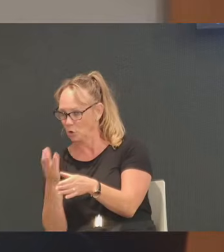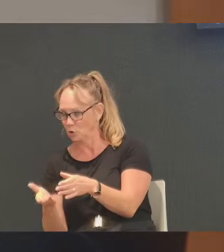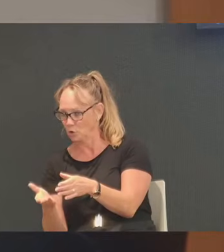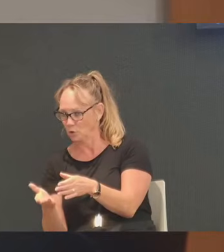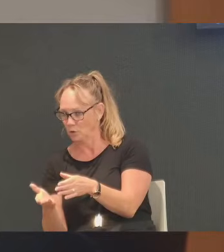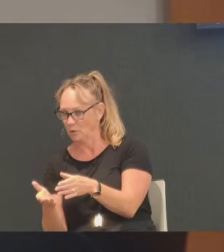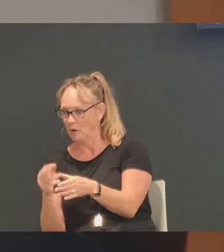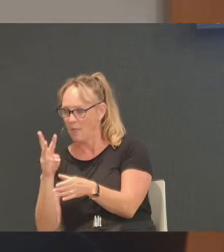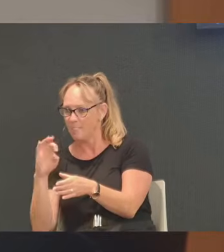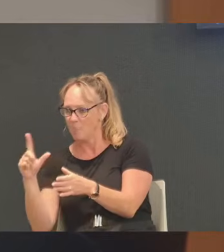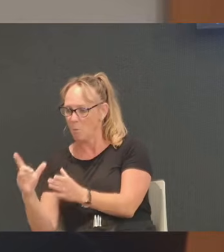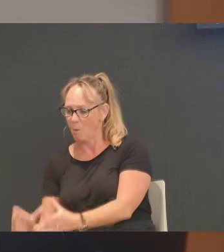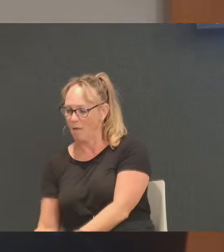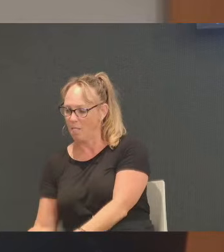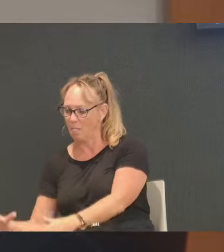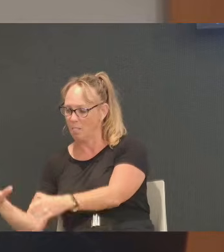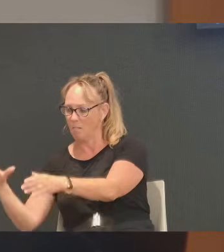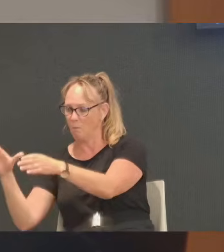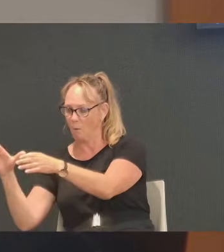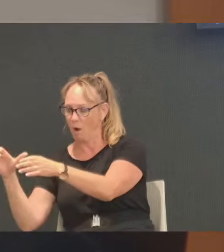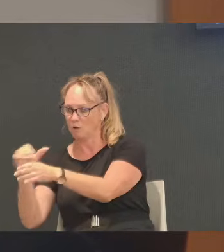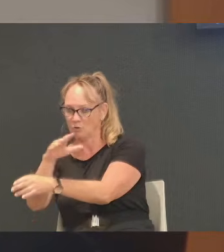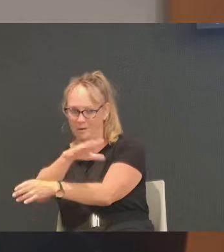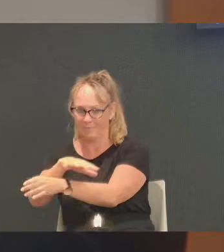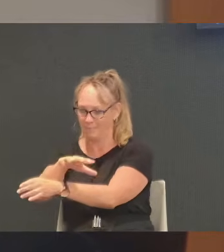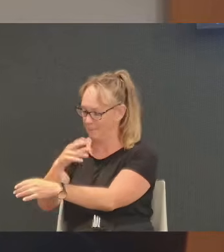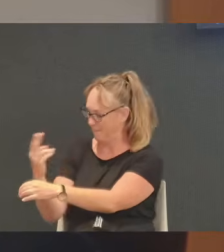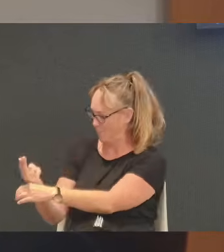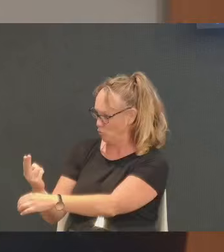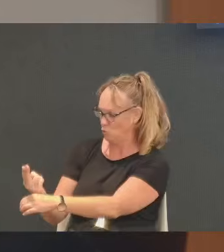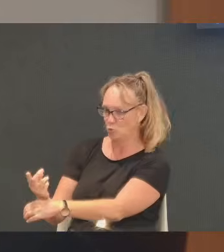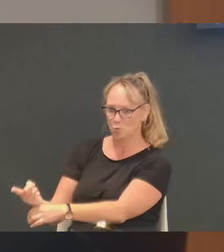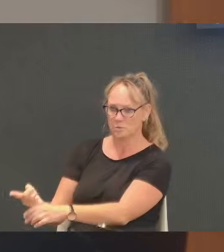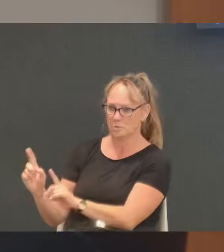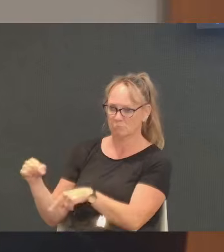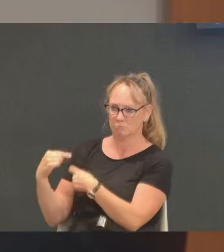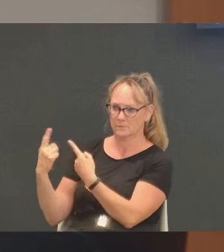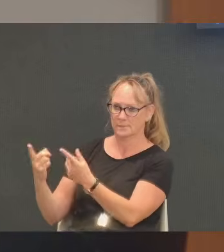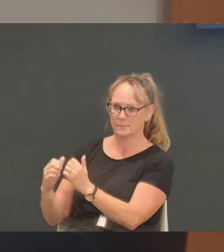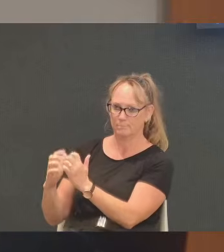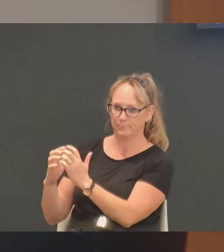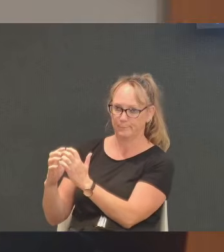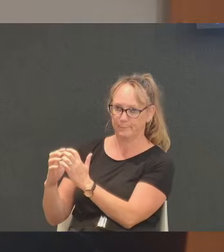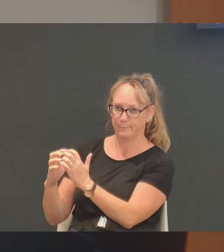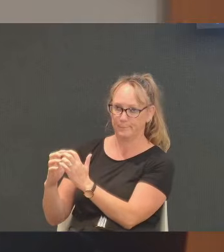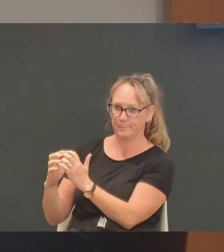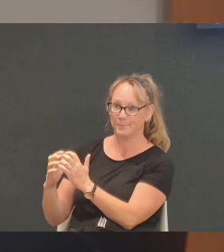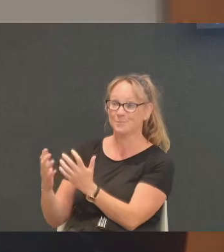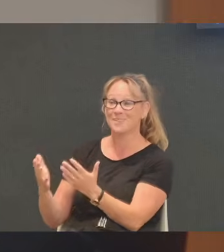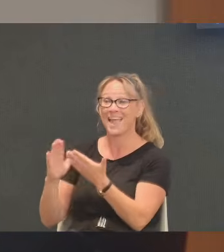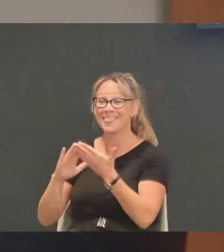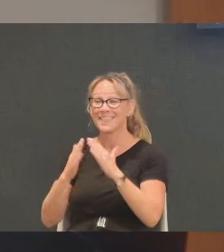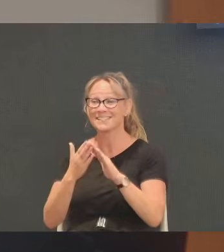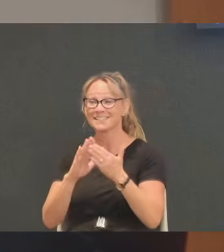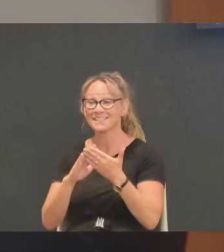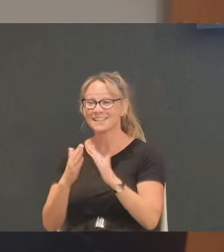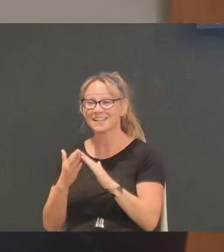facility has been using since inception. the city wanted there to be water run from Greater